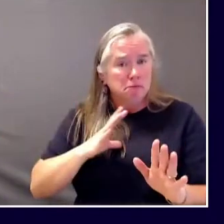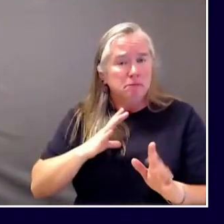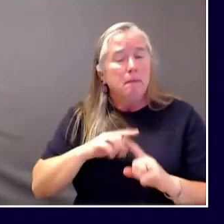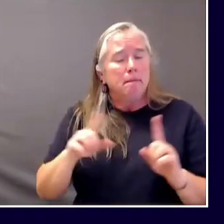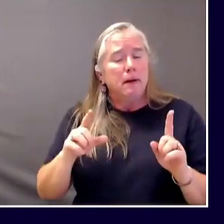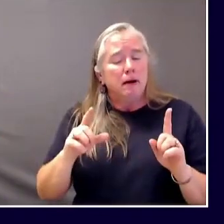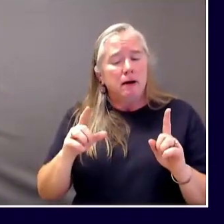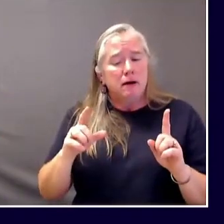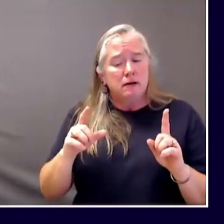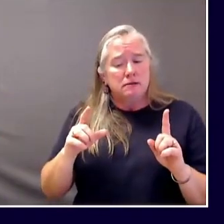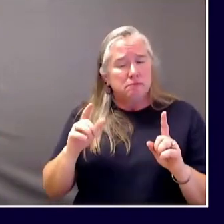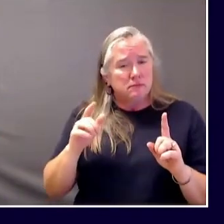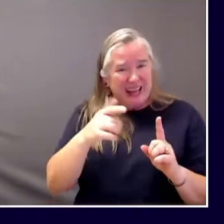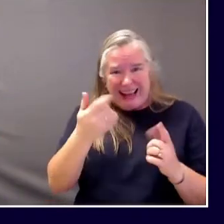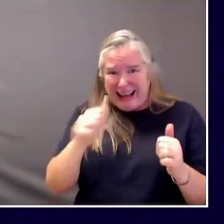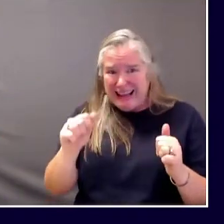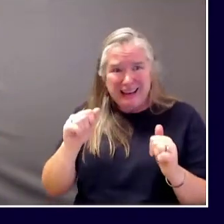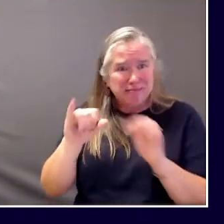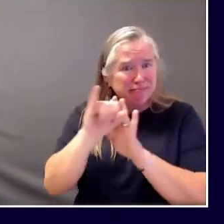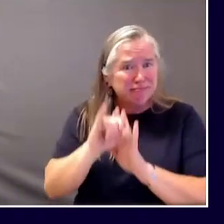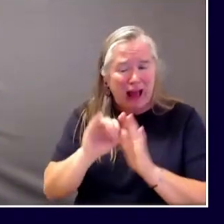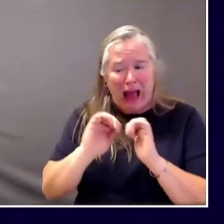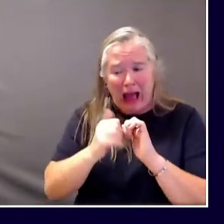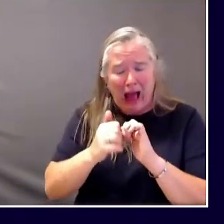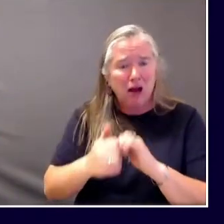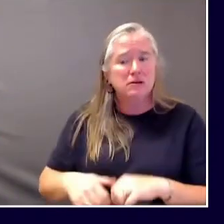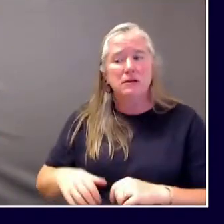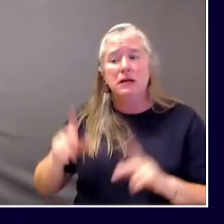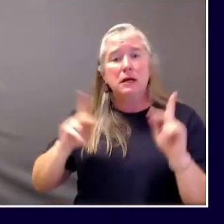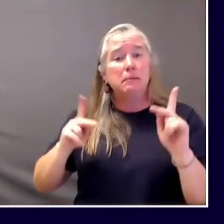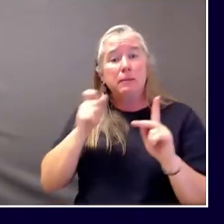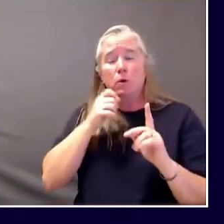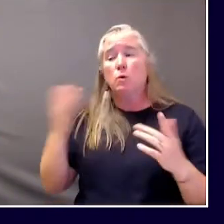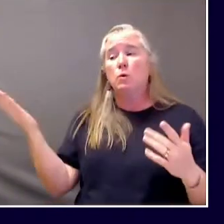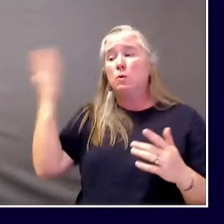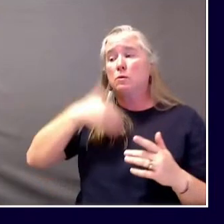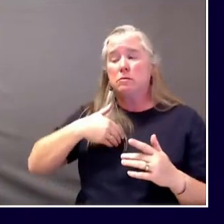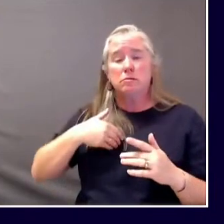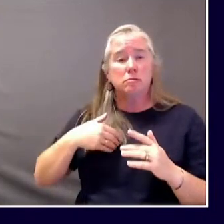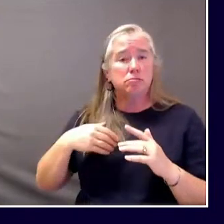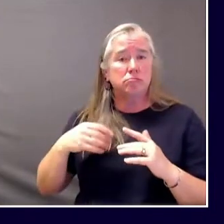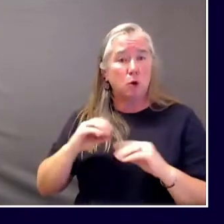lot of people who are a symptomatic or maybe people that